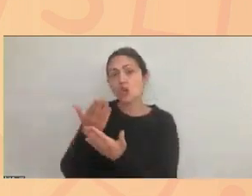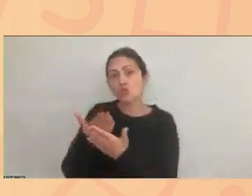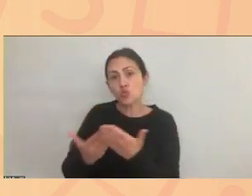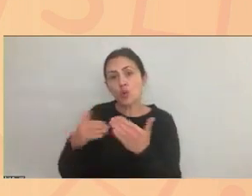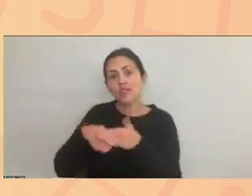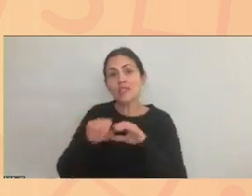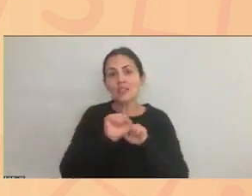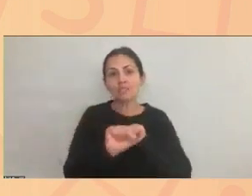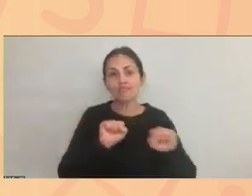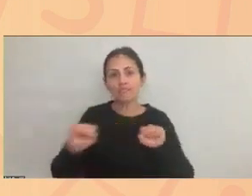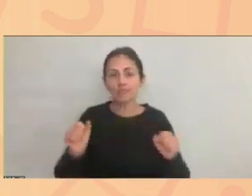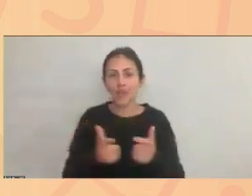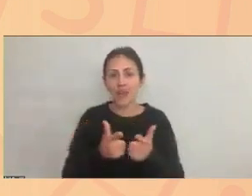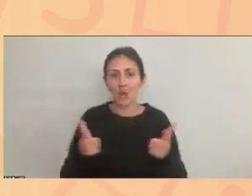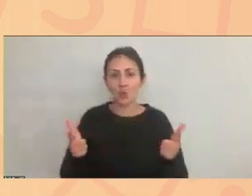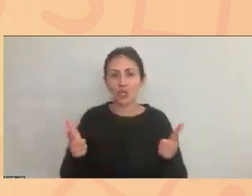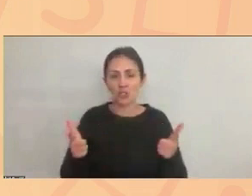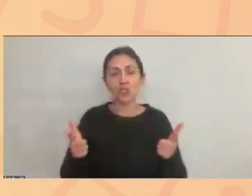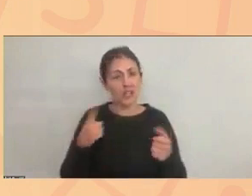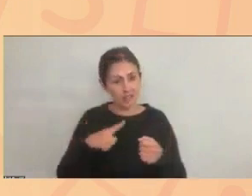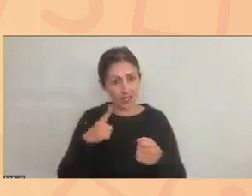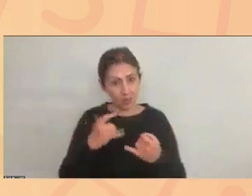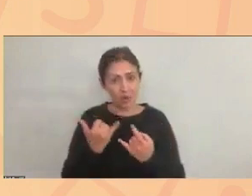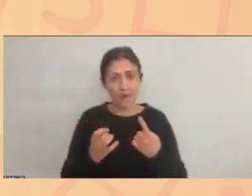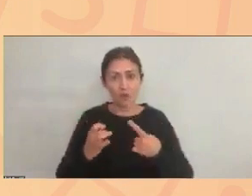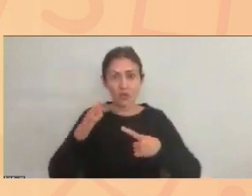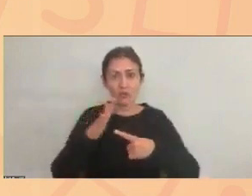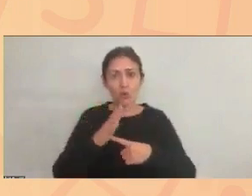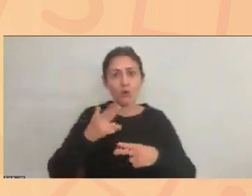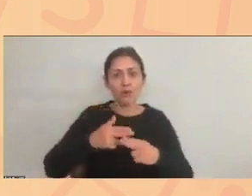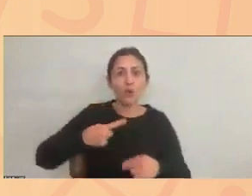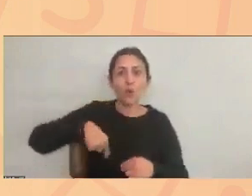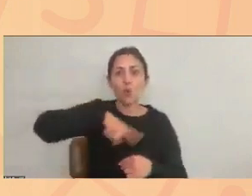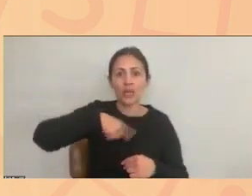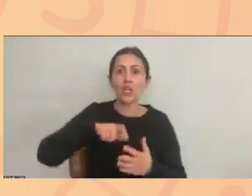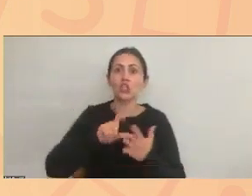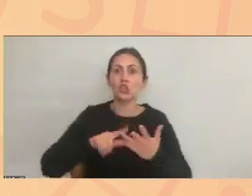and that is why it's very important that we do this with arts.